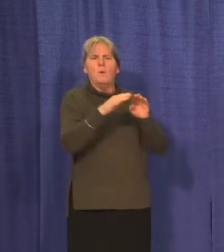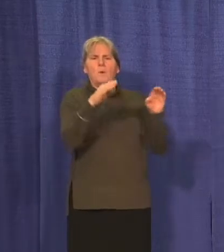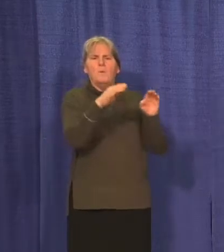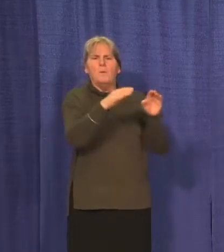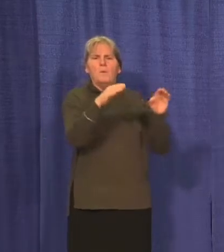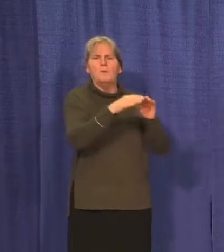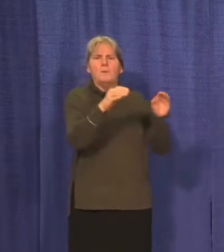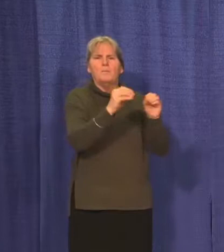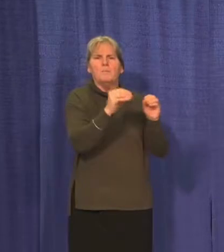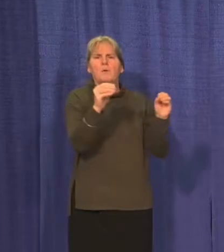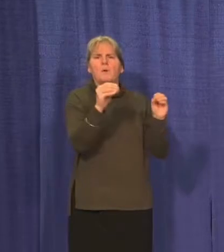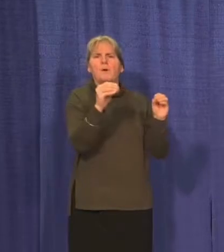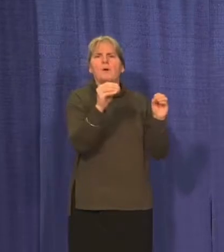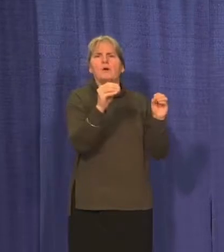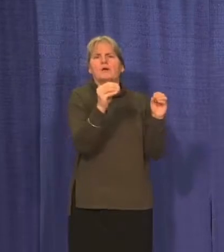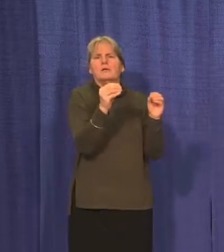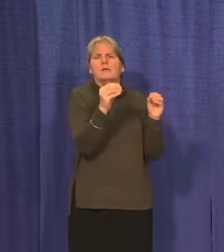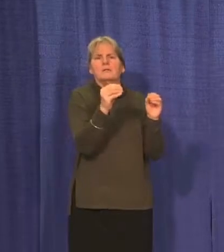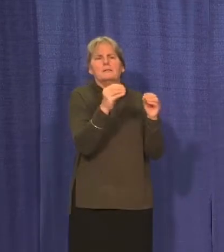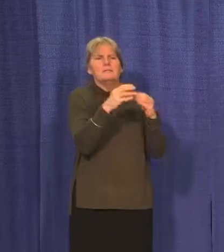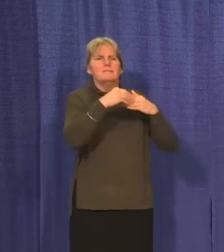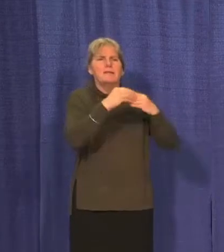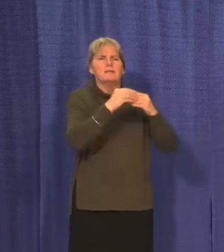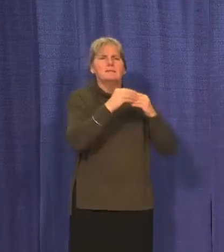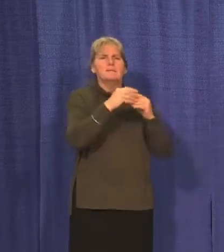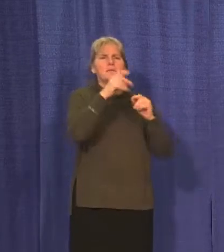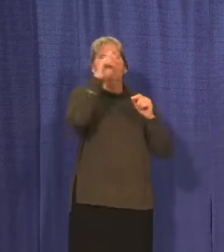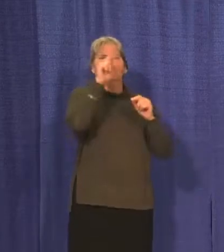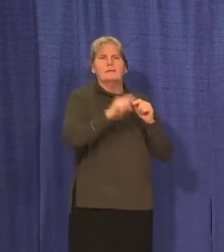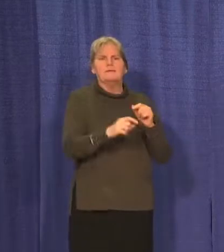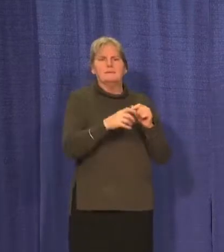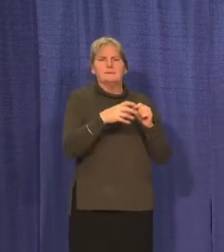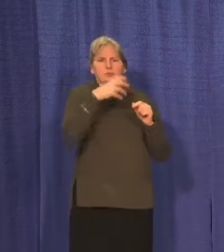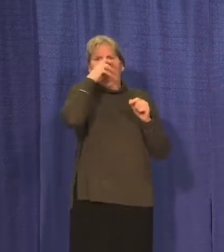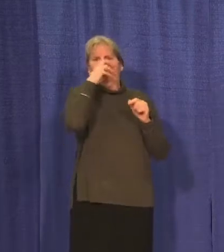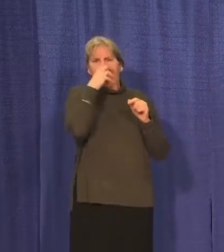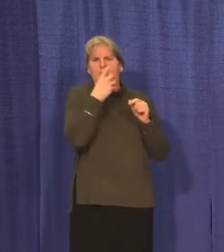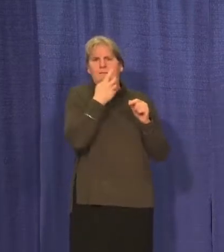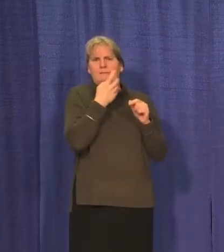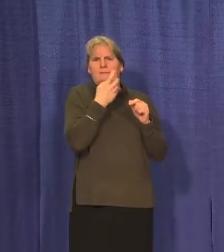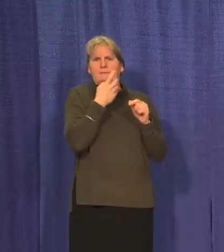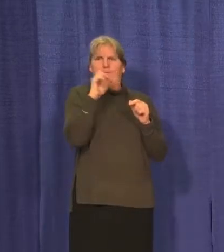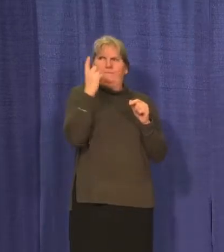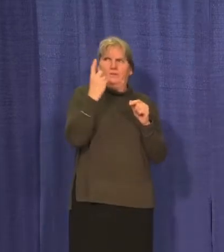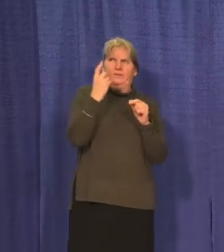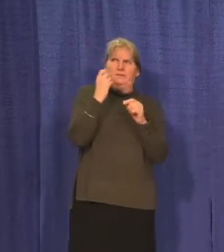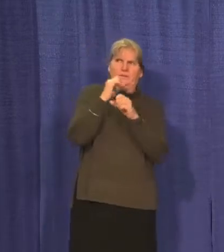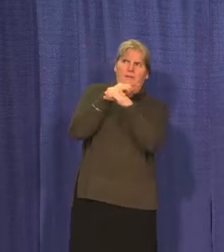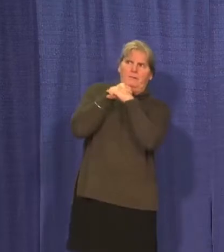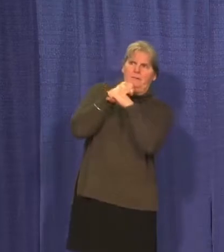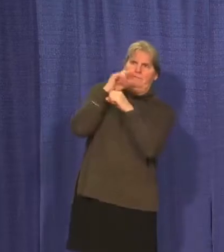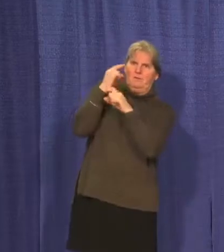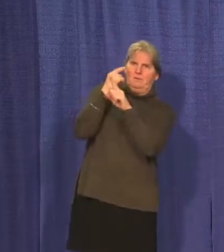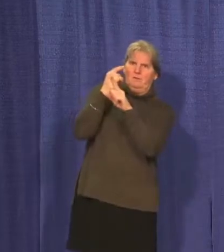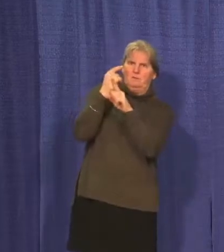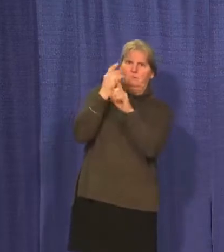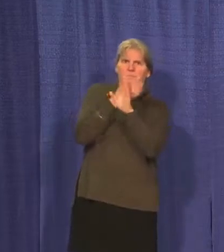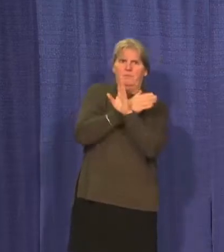health measures. So really, it goes together. The vaccine is clearly going to